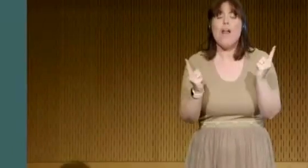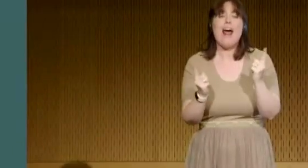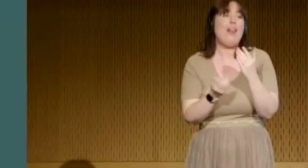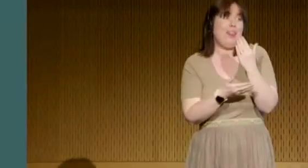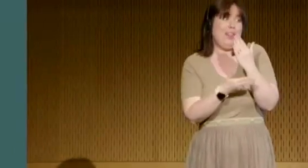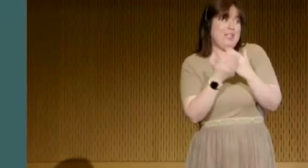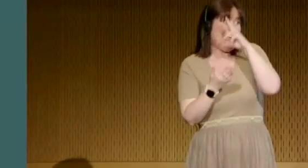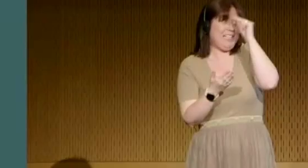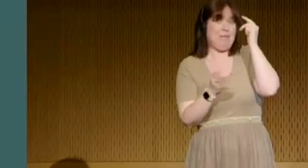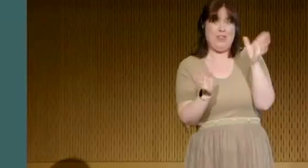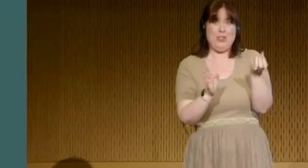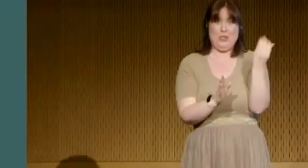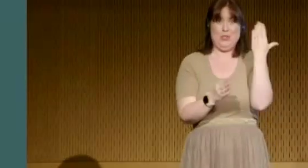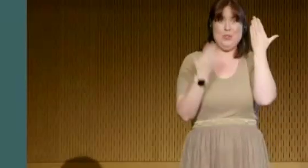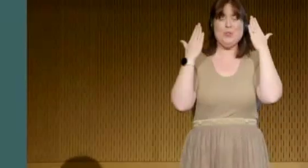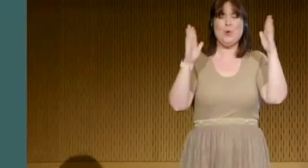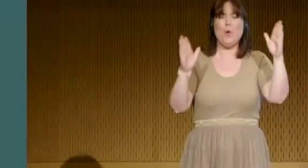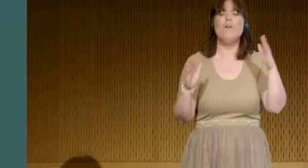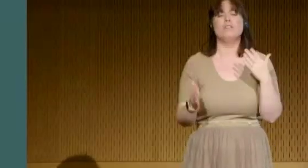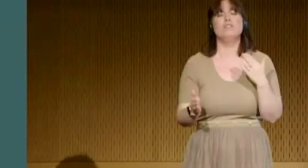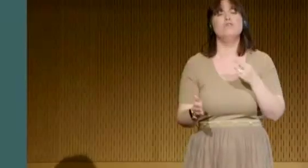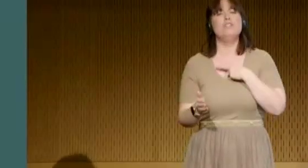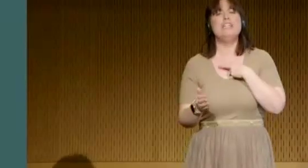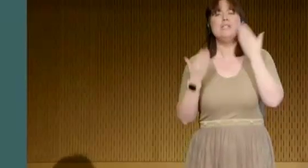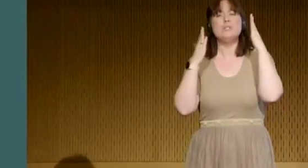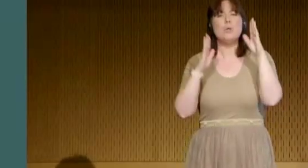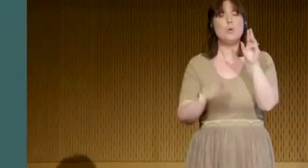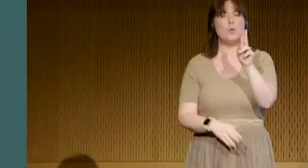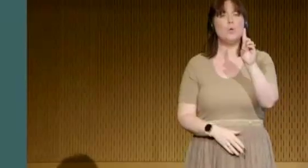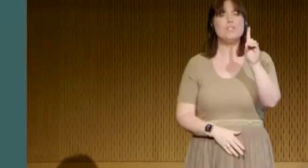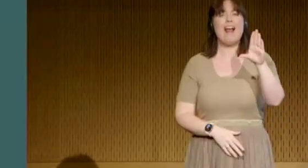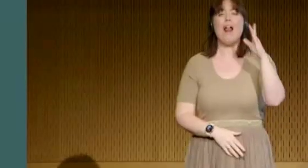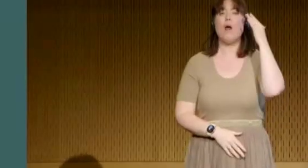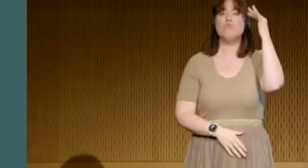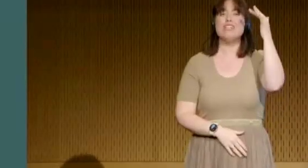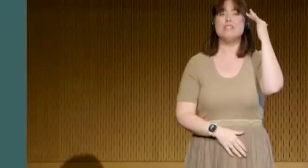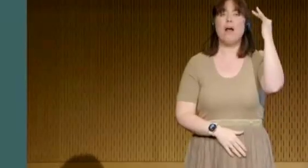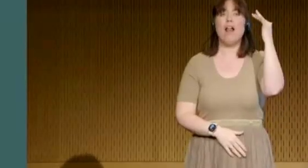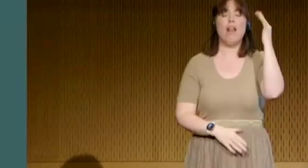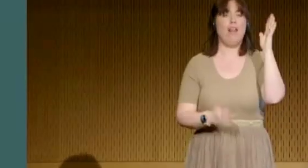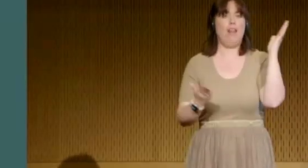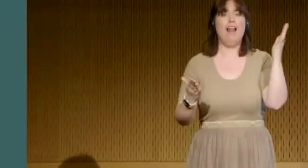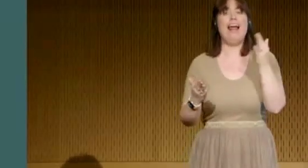shown today I think show that really the whole UDL principle of if we design for those with